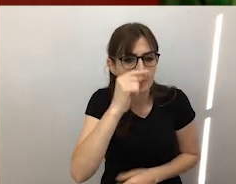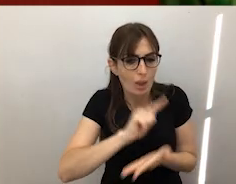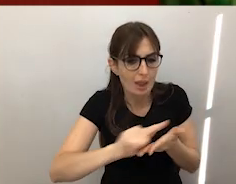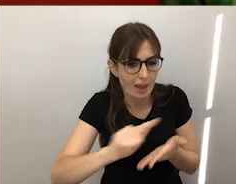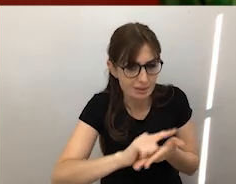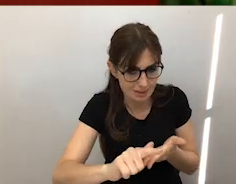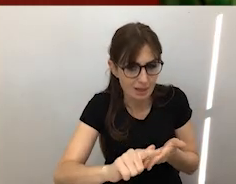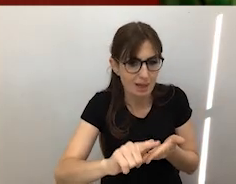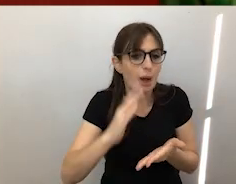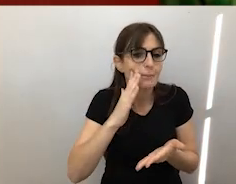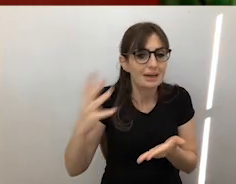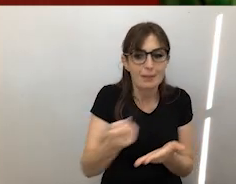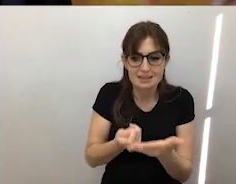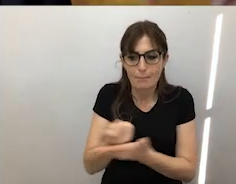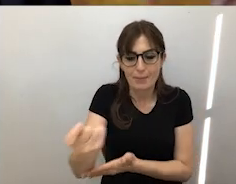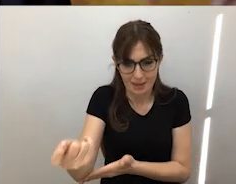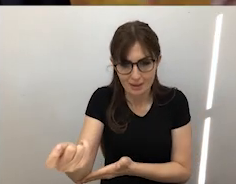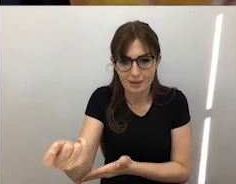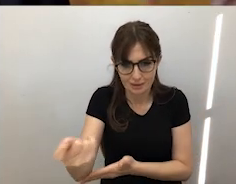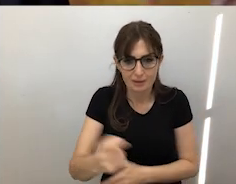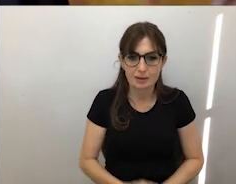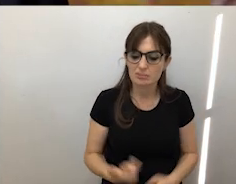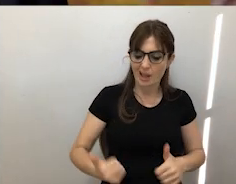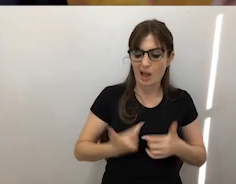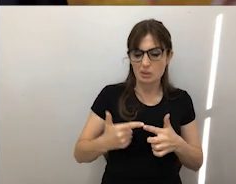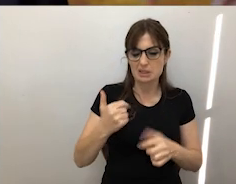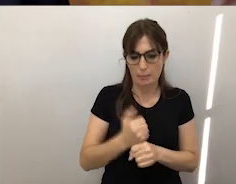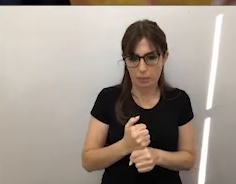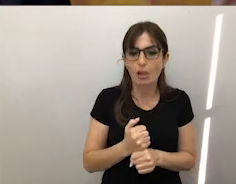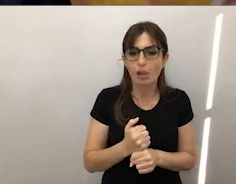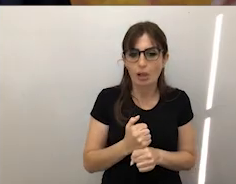which is an amount due to a supplier. Referring to our example, balance sheet trade